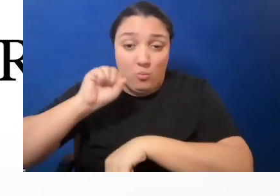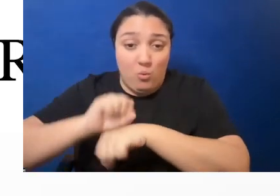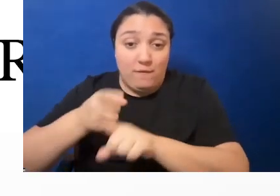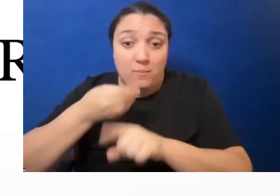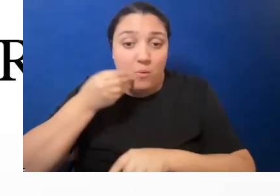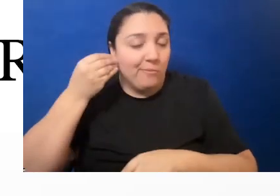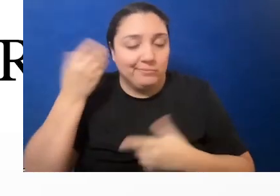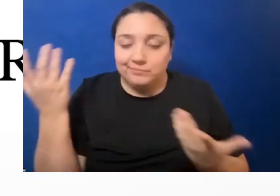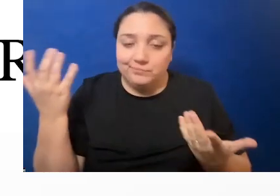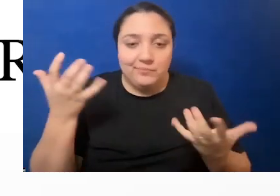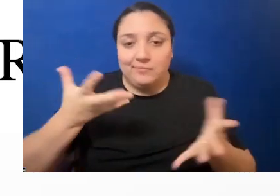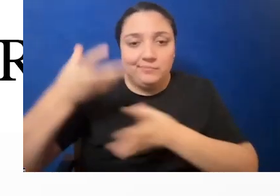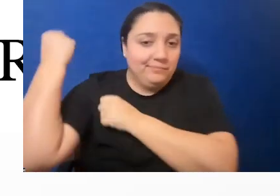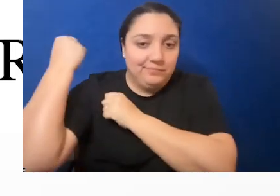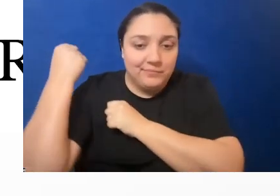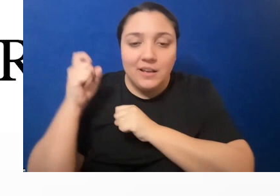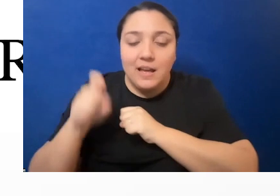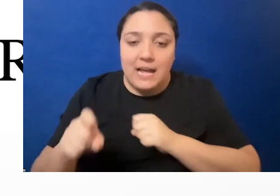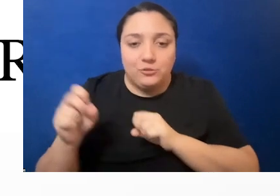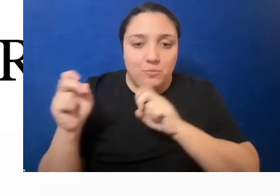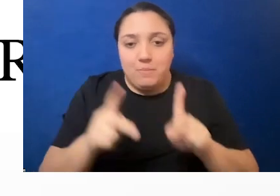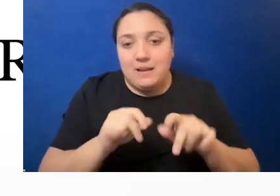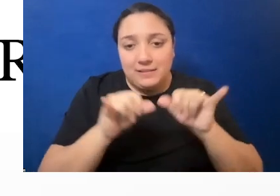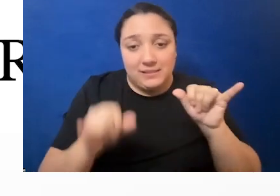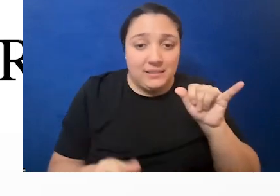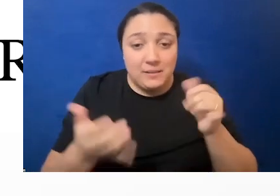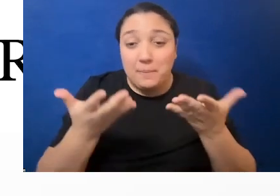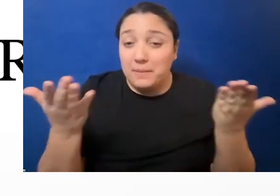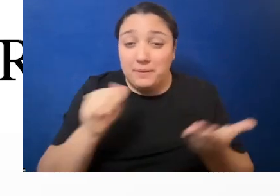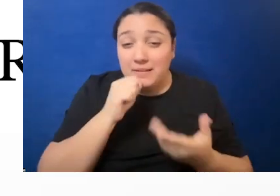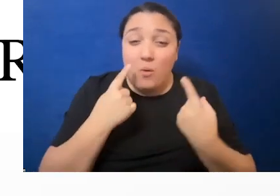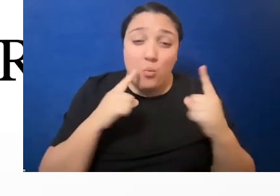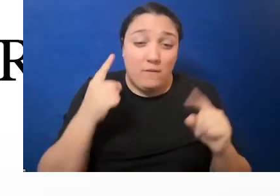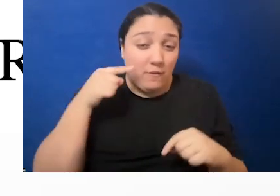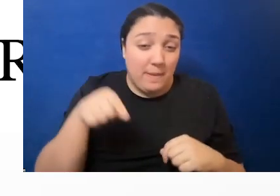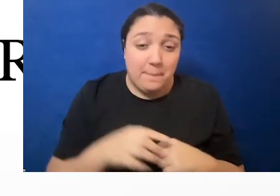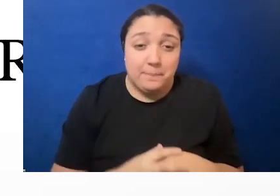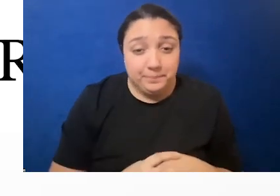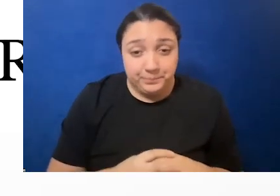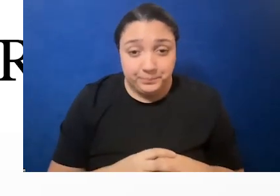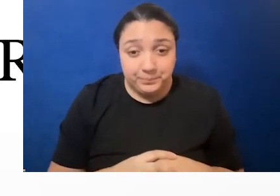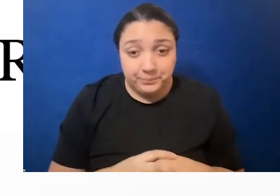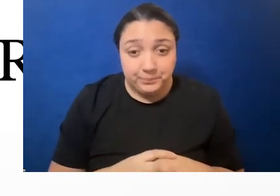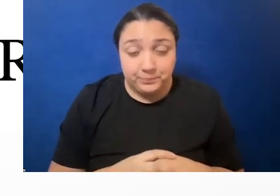WAS TAKEN AWAY. AND THESE STUDENTS WERE FORCED TO CHANGE BACK TO A SYSTEM THAT DOESN'T NECESSARILY WORK AS WELL FOR THEM.